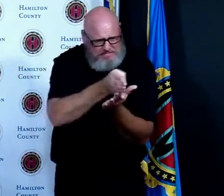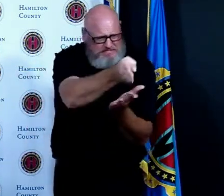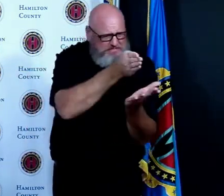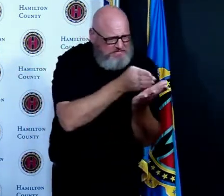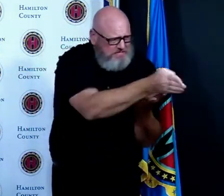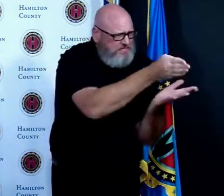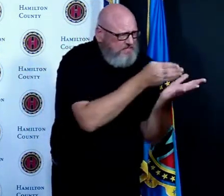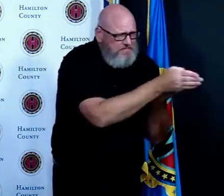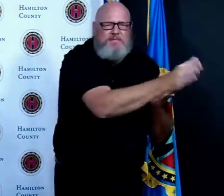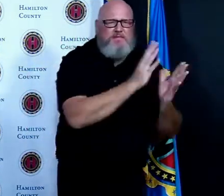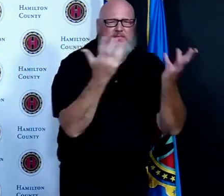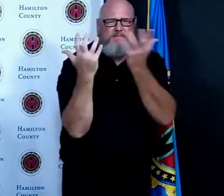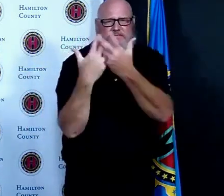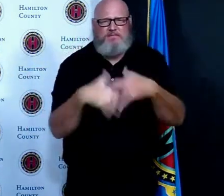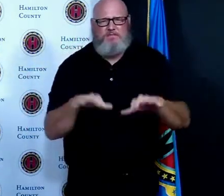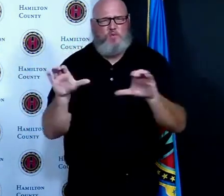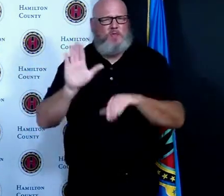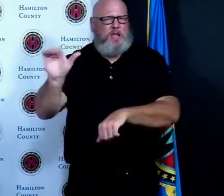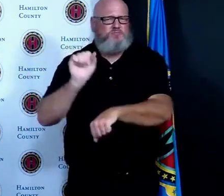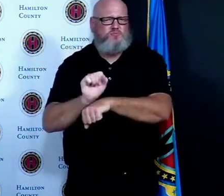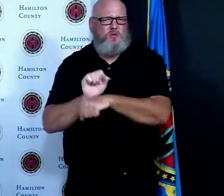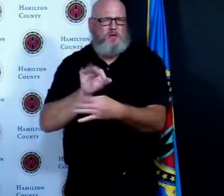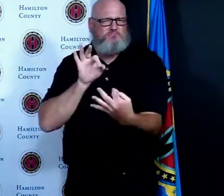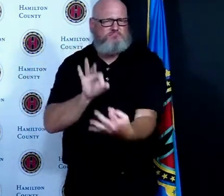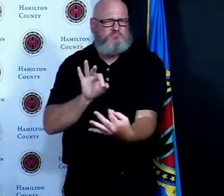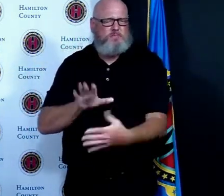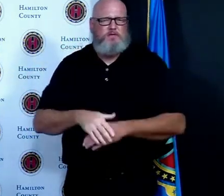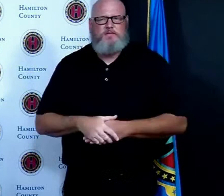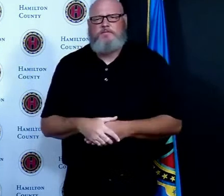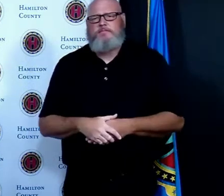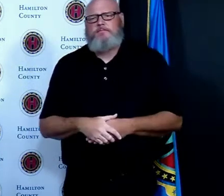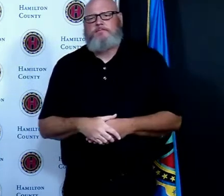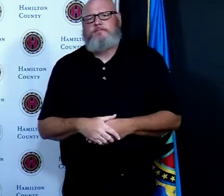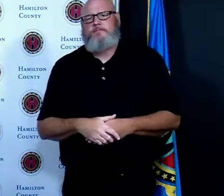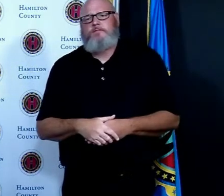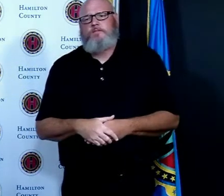Driehaus and others it was mentioned before the other difference is that we have dramatically